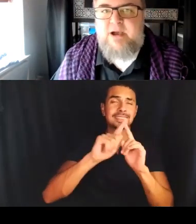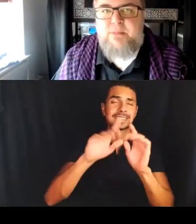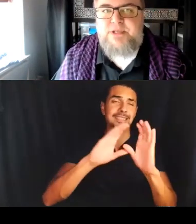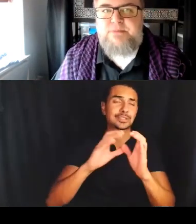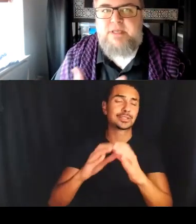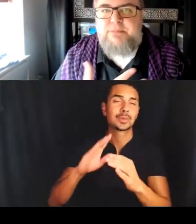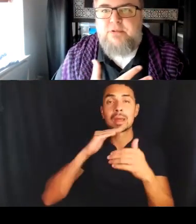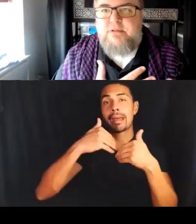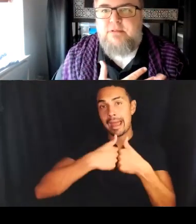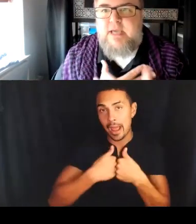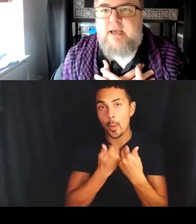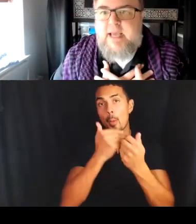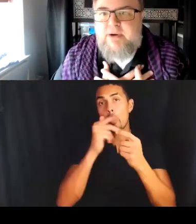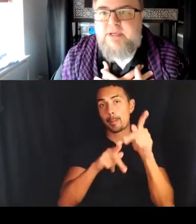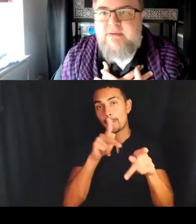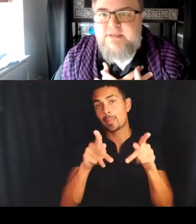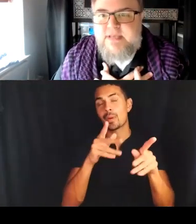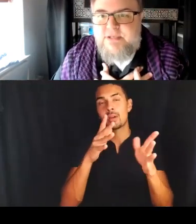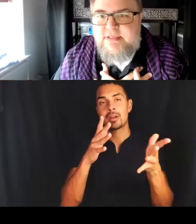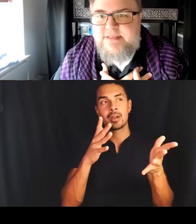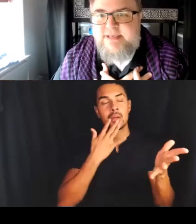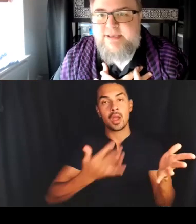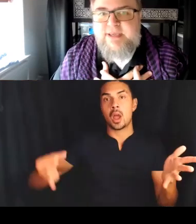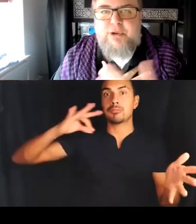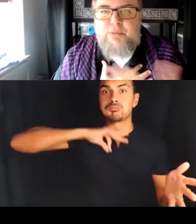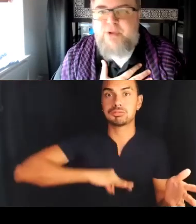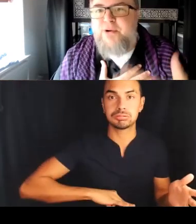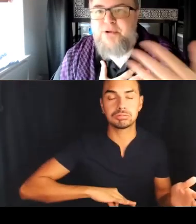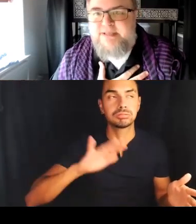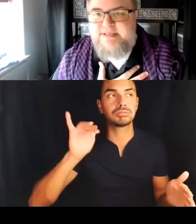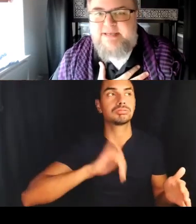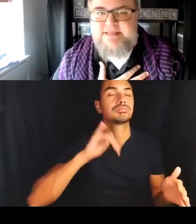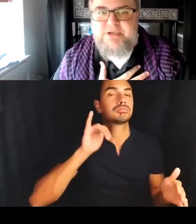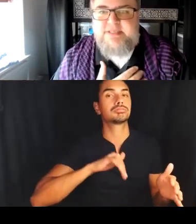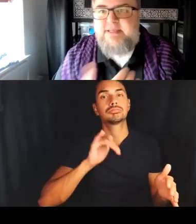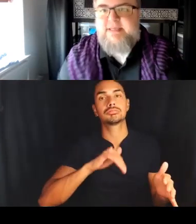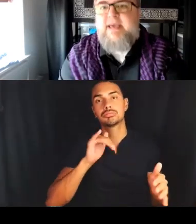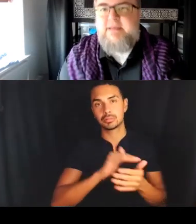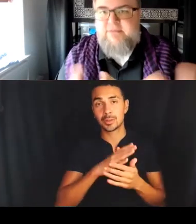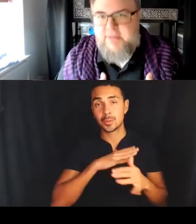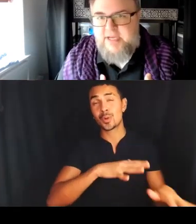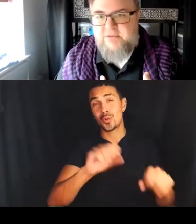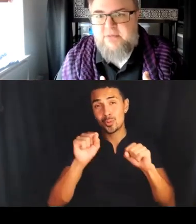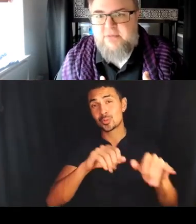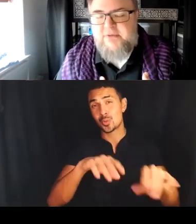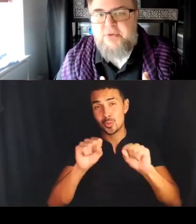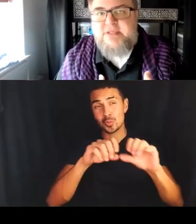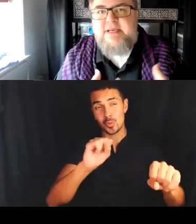how much people got out of the sessions. You know, we were hosting listening sessions to get information from folks